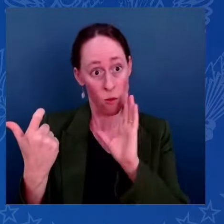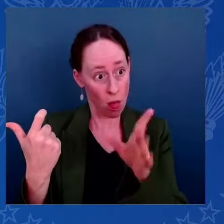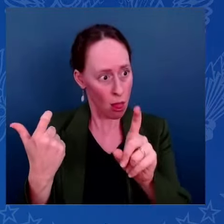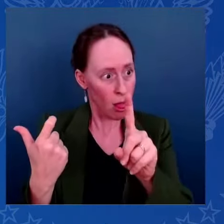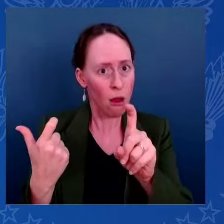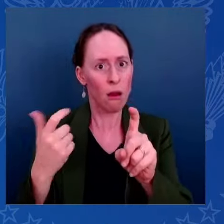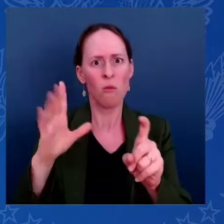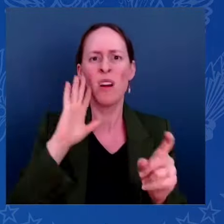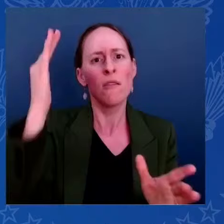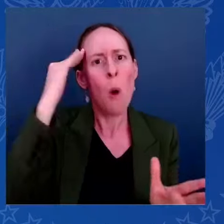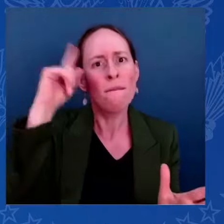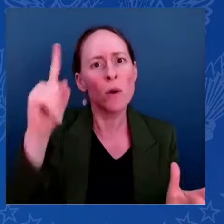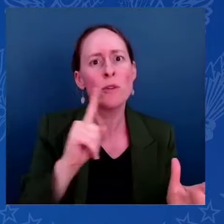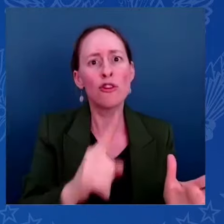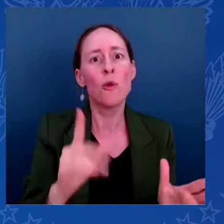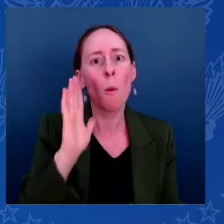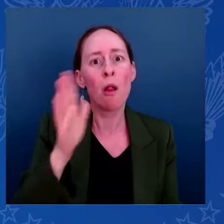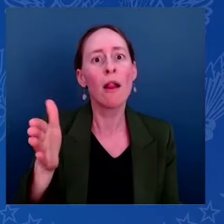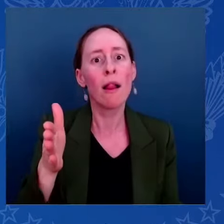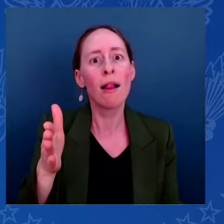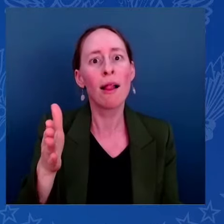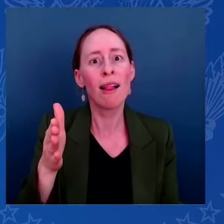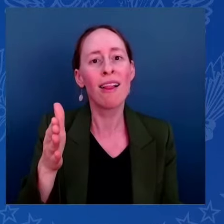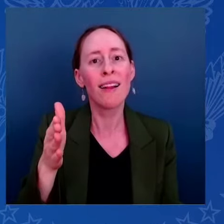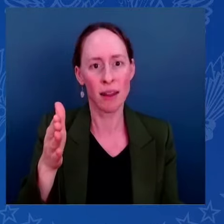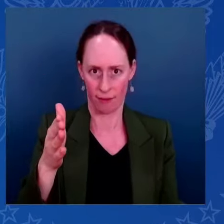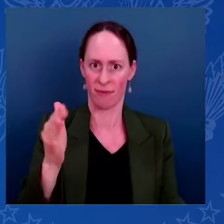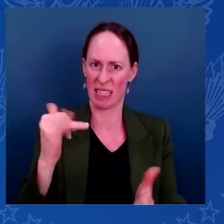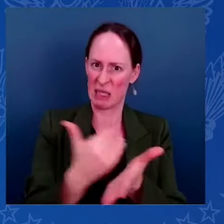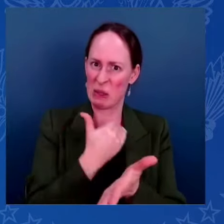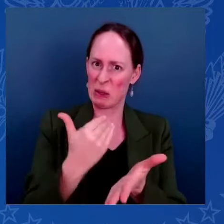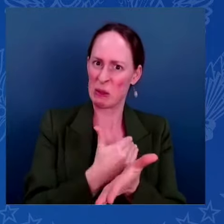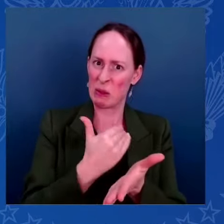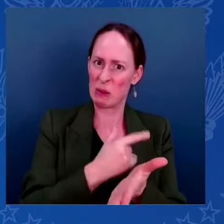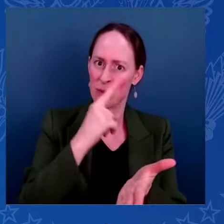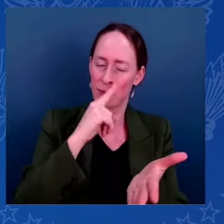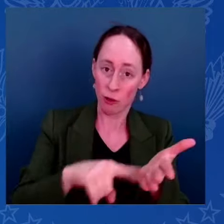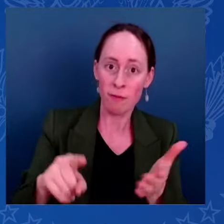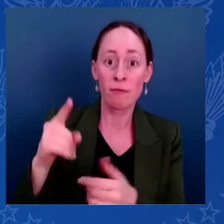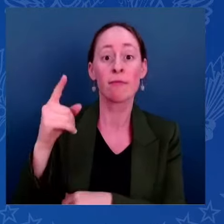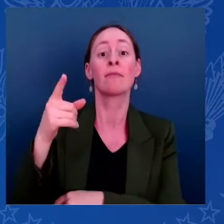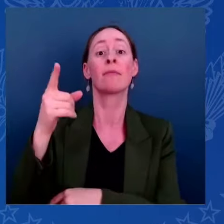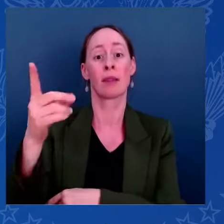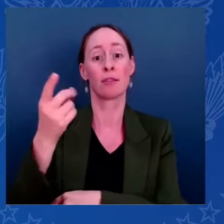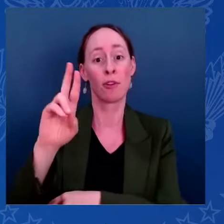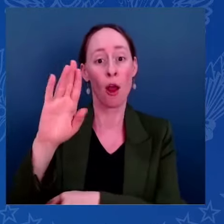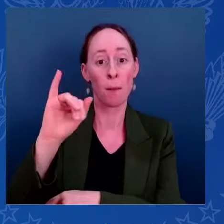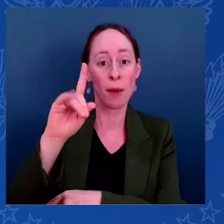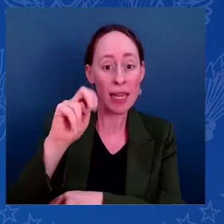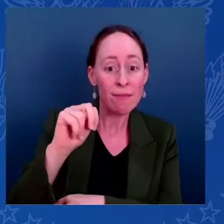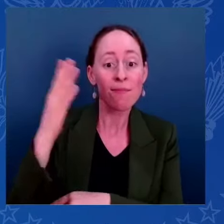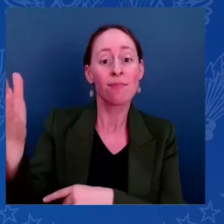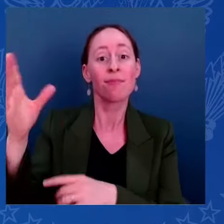together, you've been relentless champions in the battle to end cancer. Through your creation of ARPA-H,